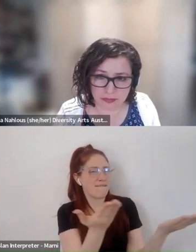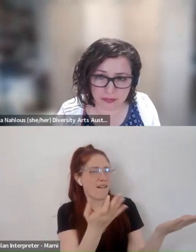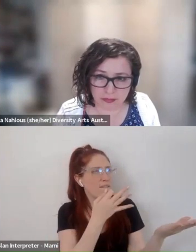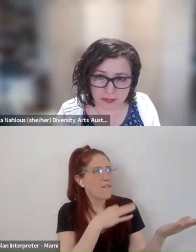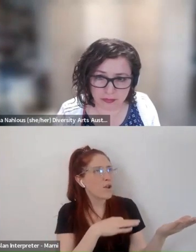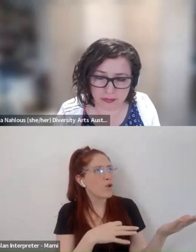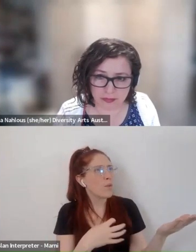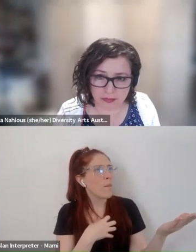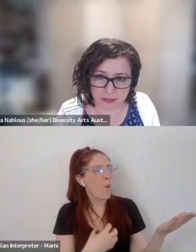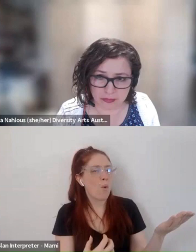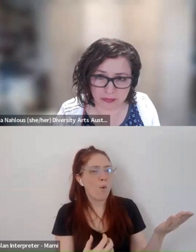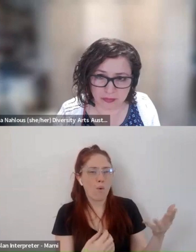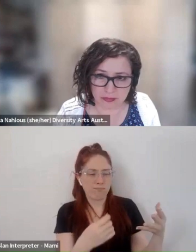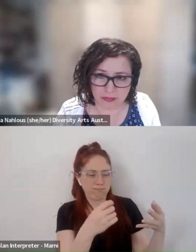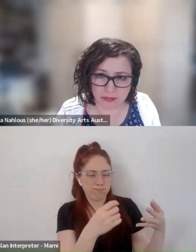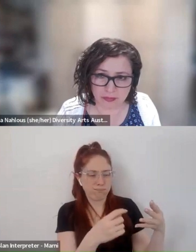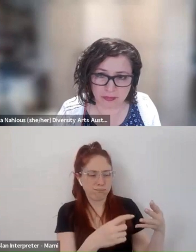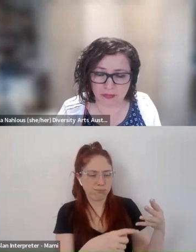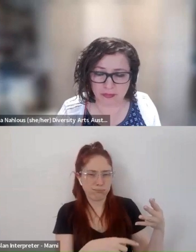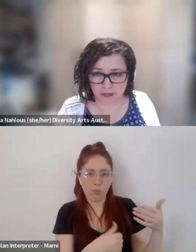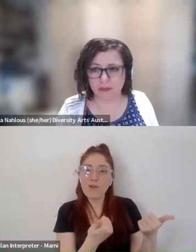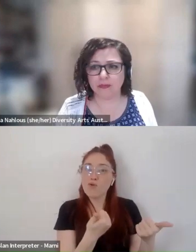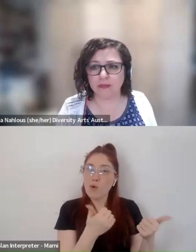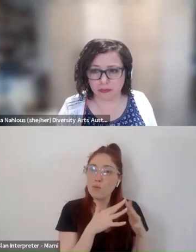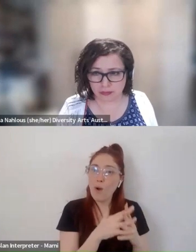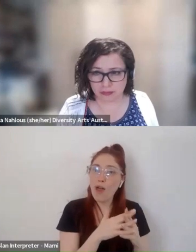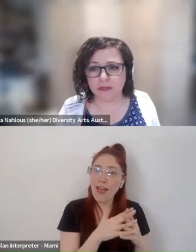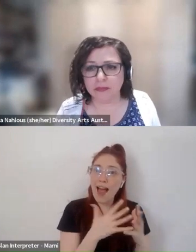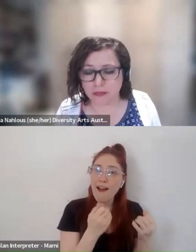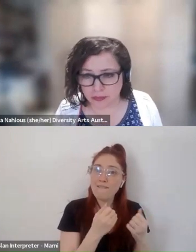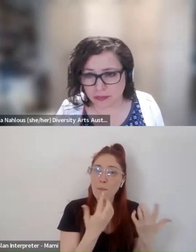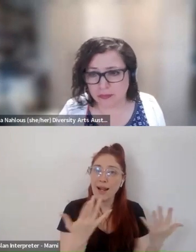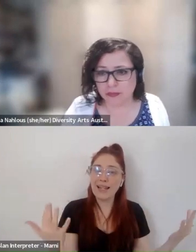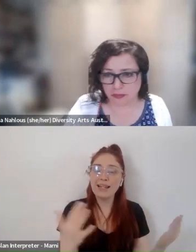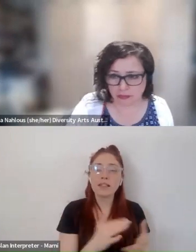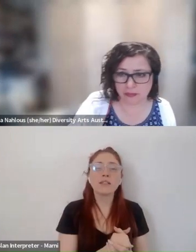Which is, which is really great. But I do, you know, the thing